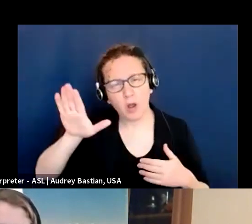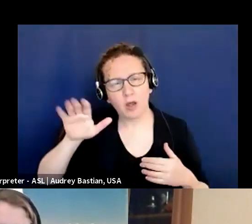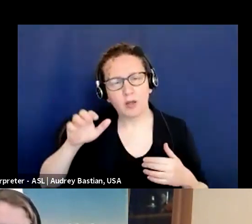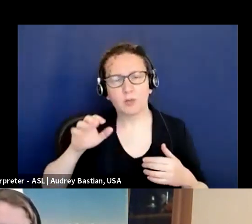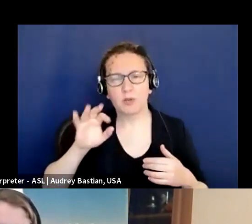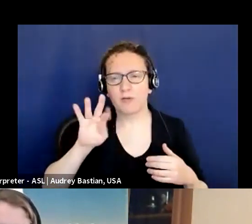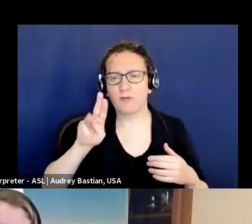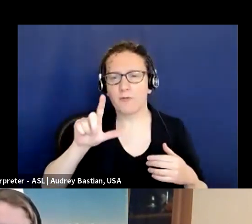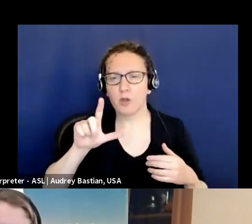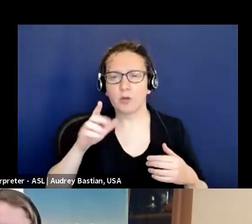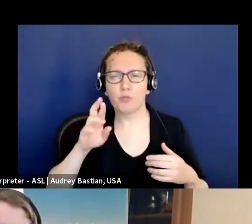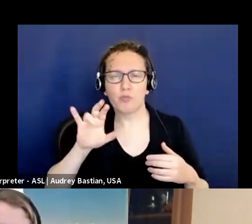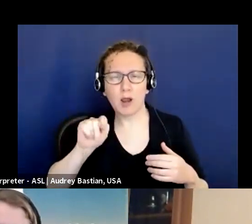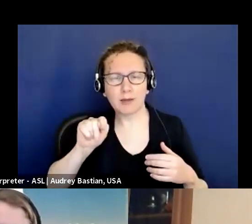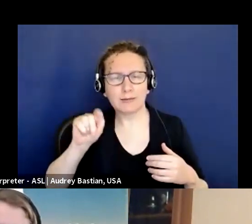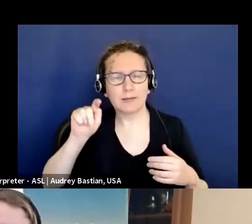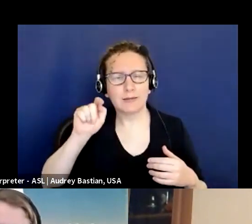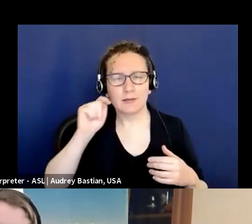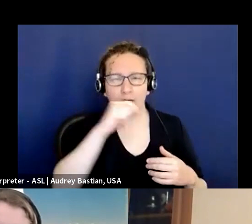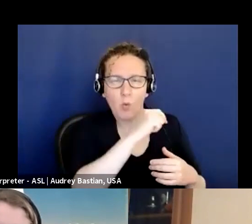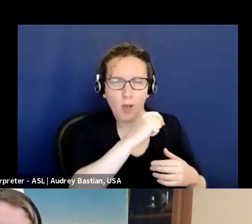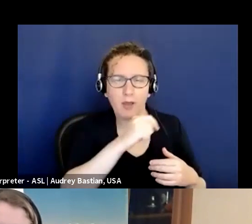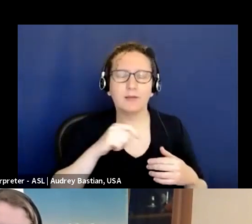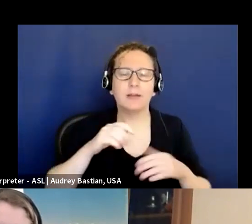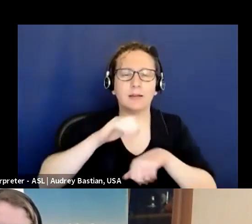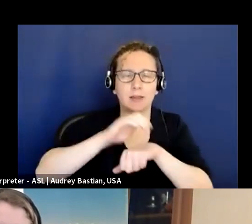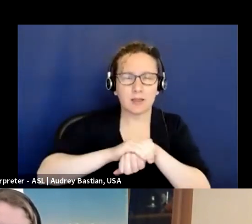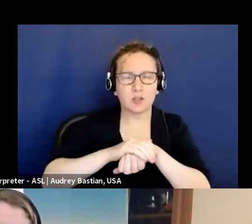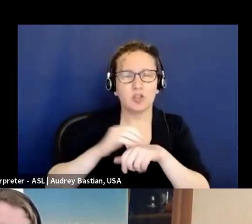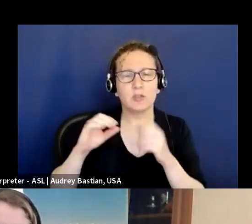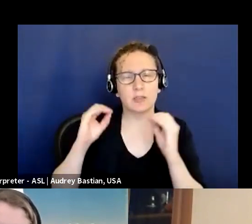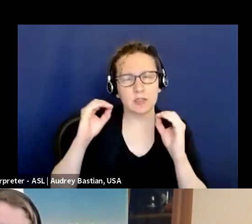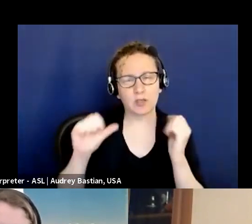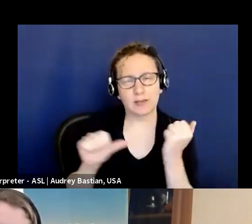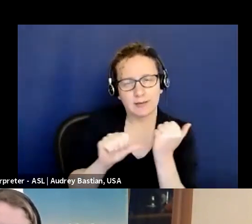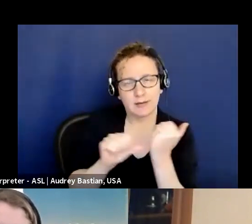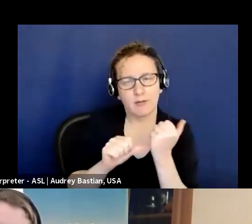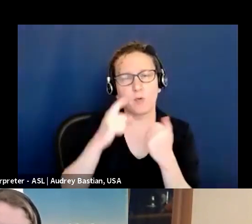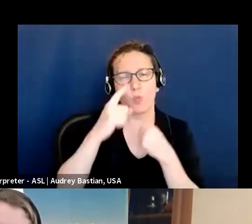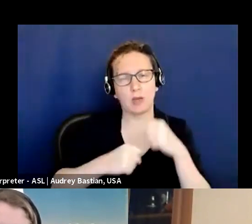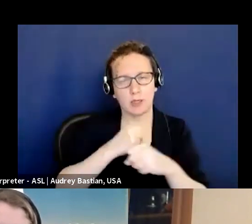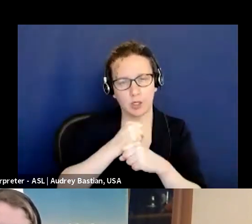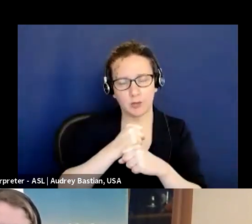Taiwan, where I was an English teaching assistant for a year. And then in 2012,